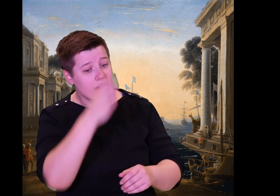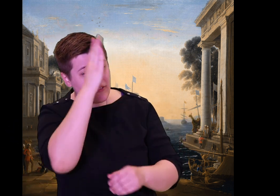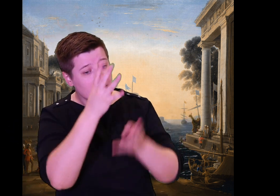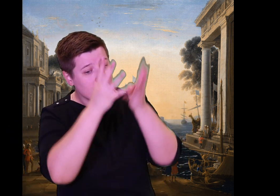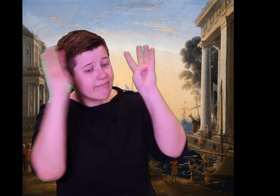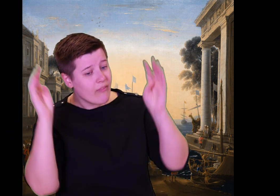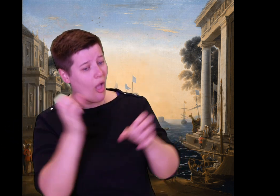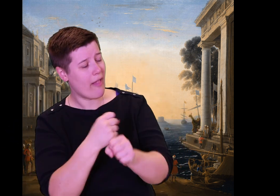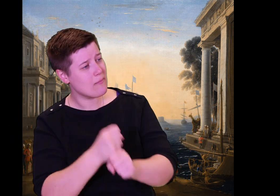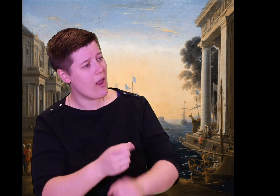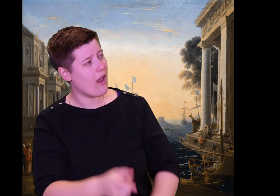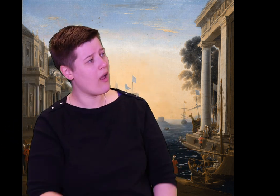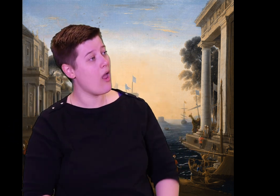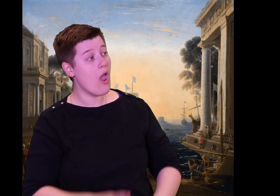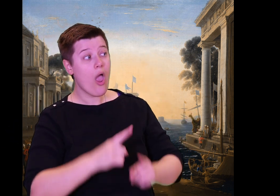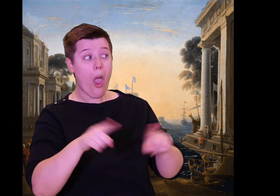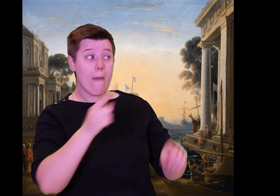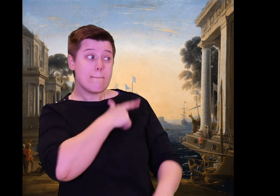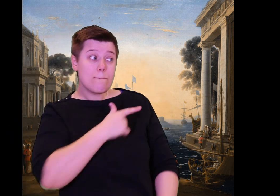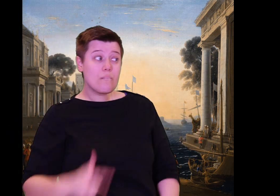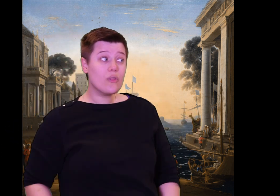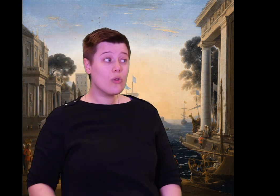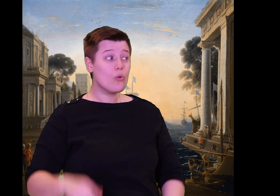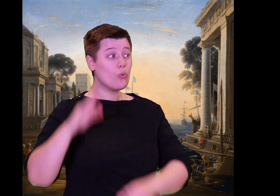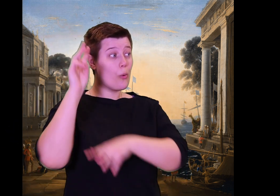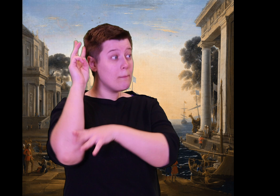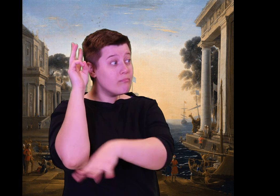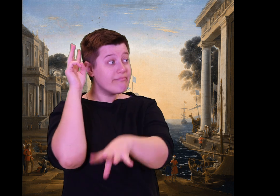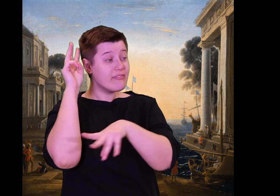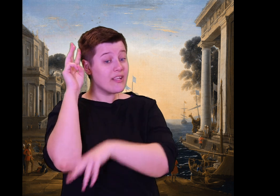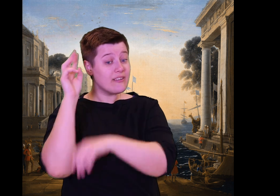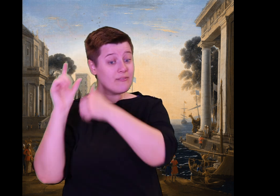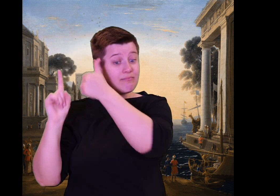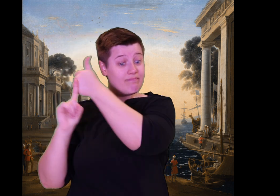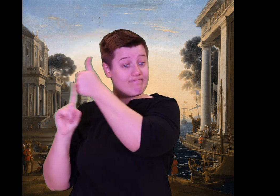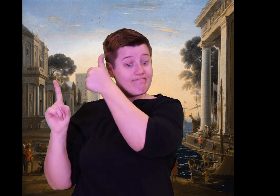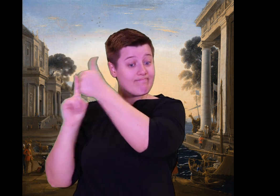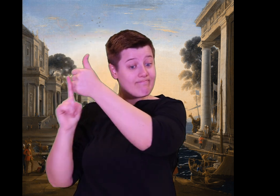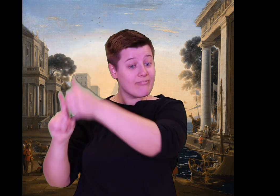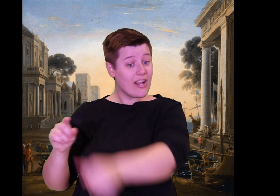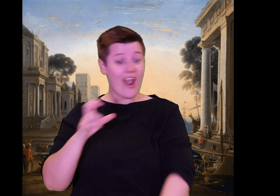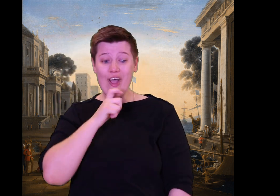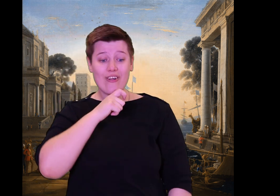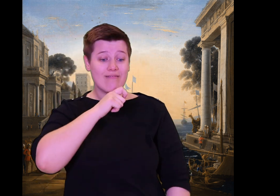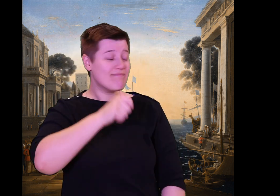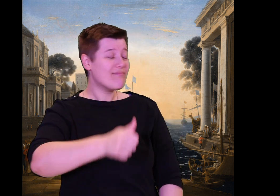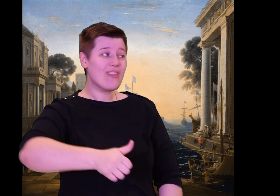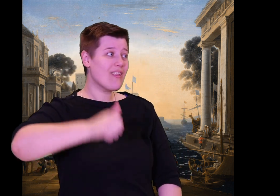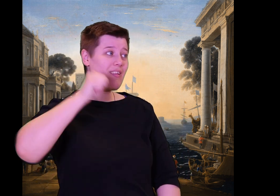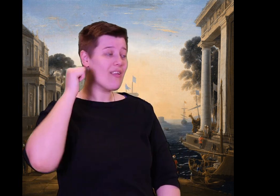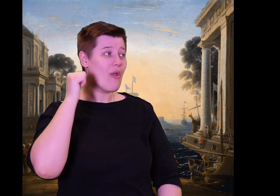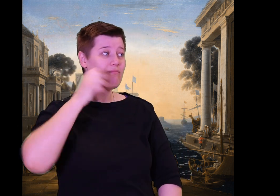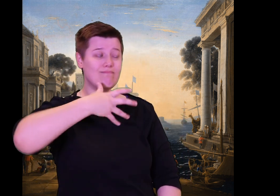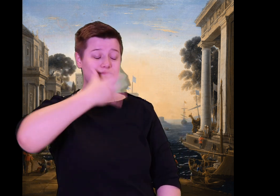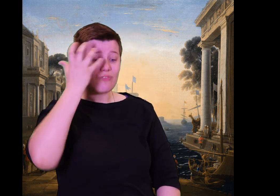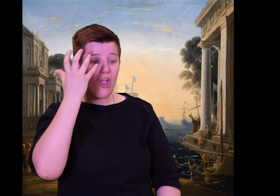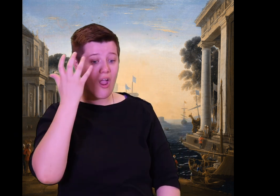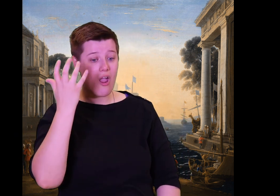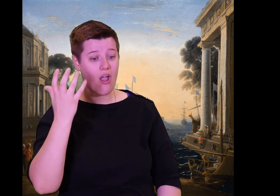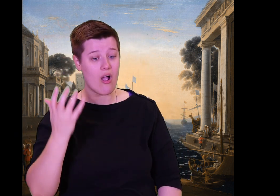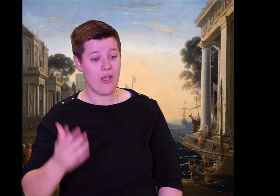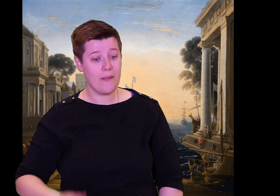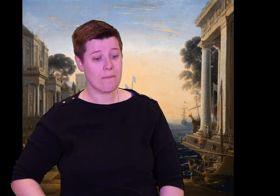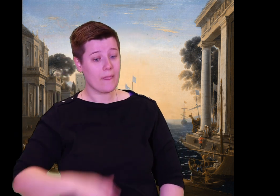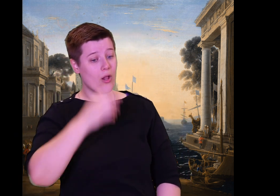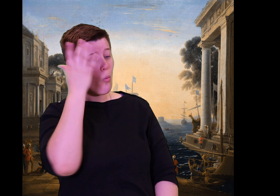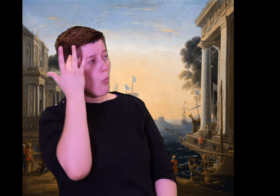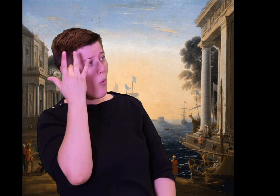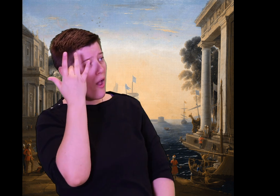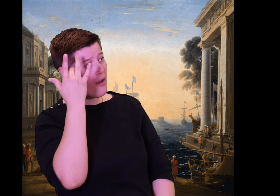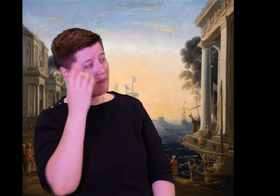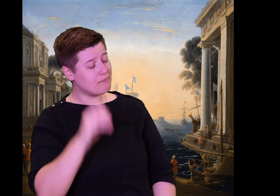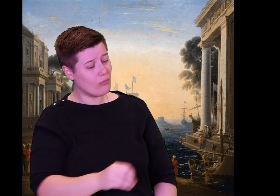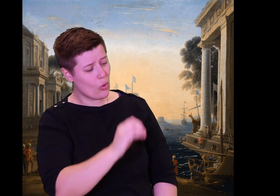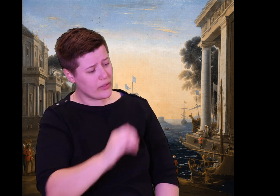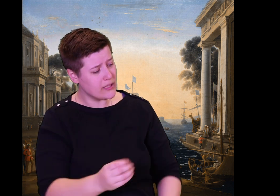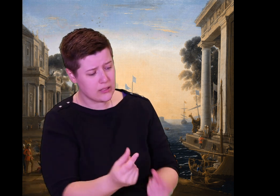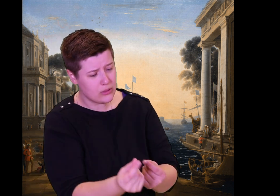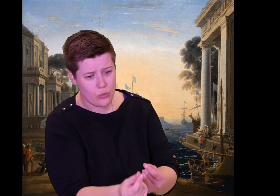He must swoop down to Ogygia right away and tell the beautiful Calypso we have formed a